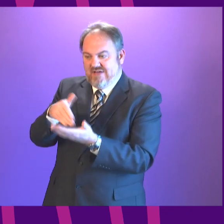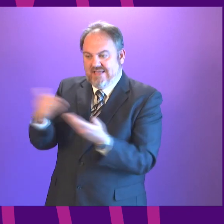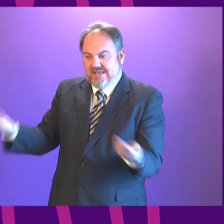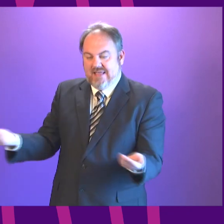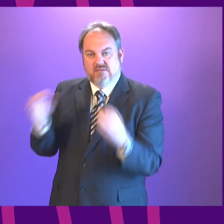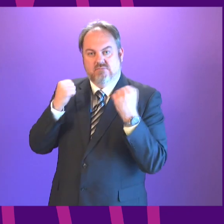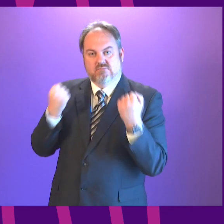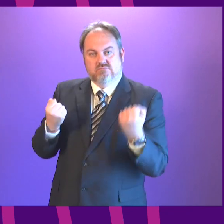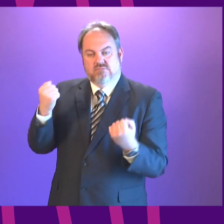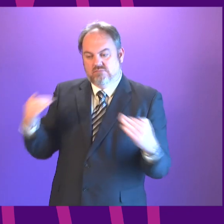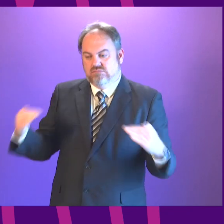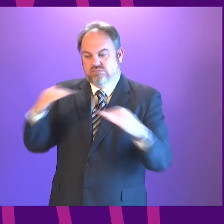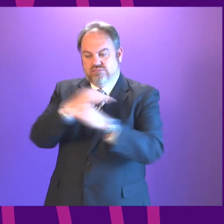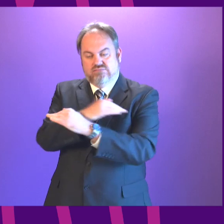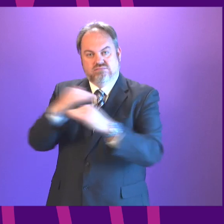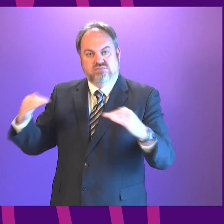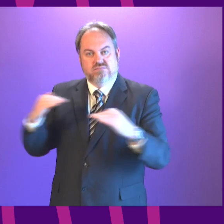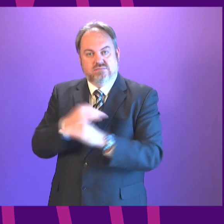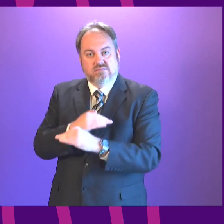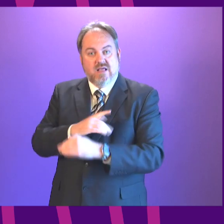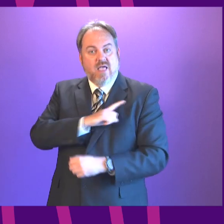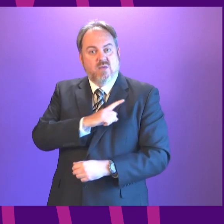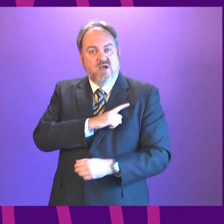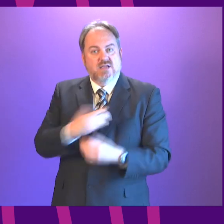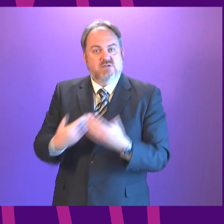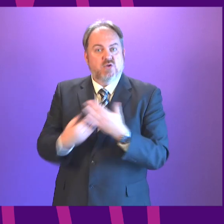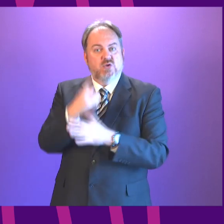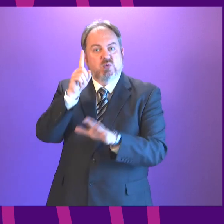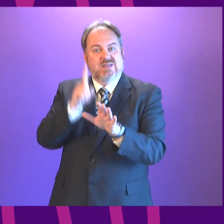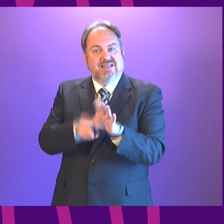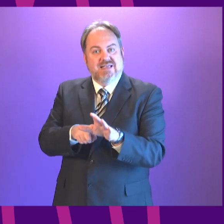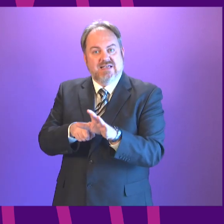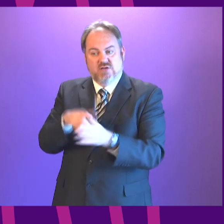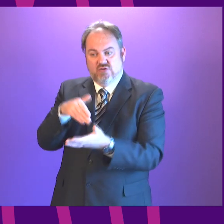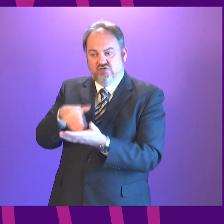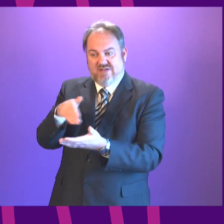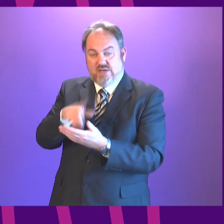the sector stands to lose its new year export trade, too. I very much hope that a protocol